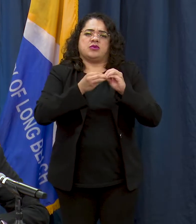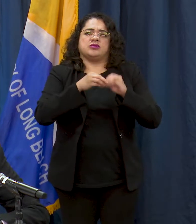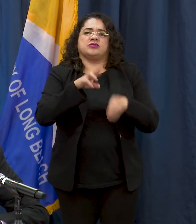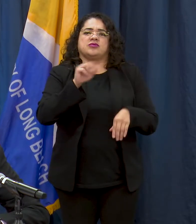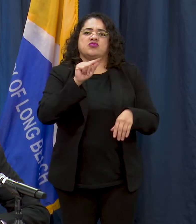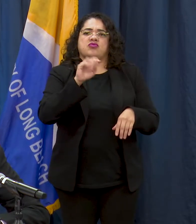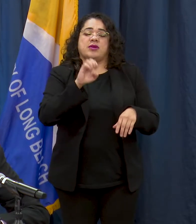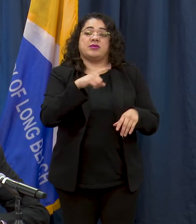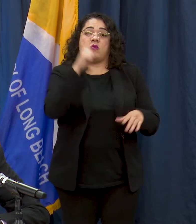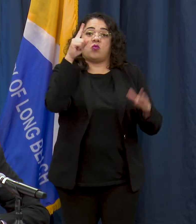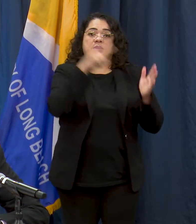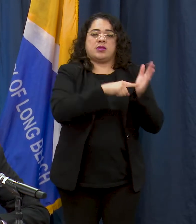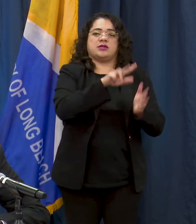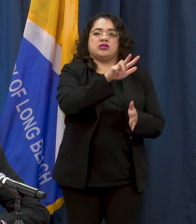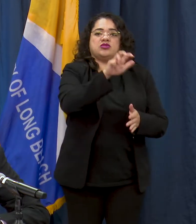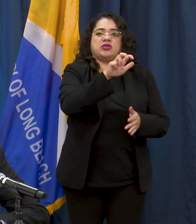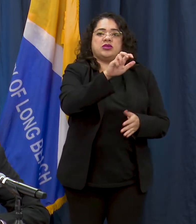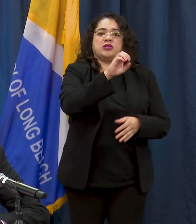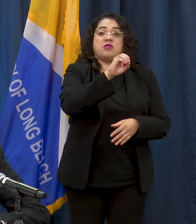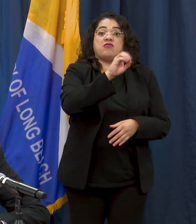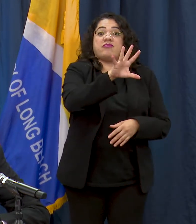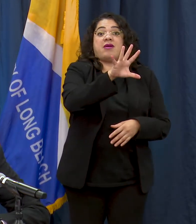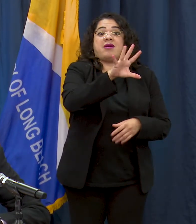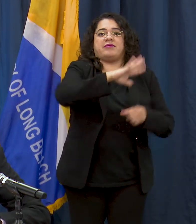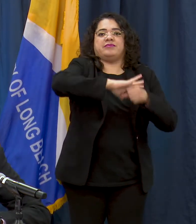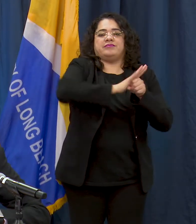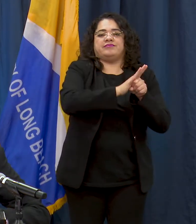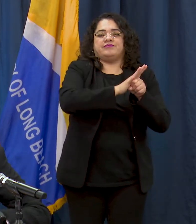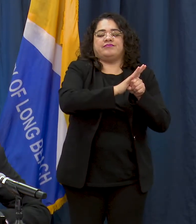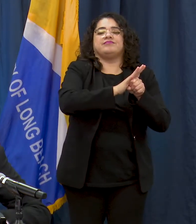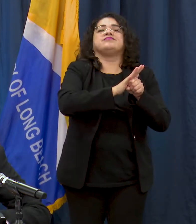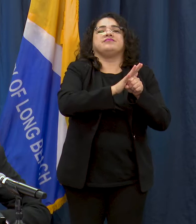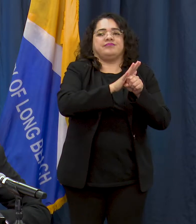1,305 residents who have in total tested